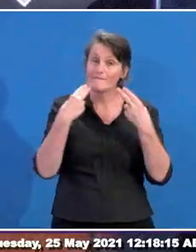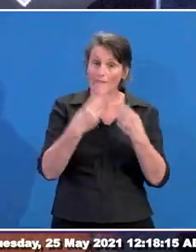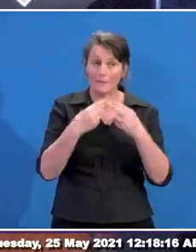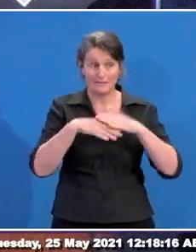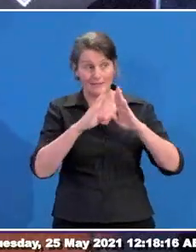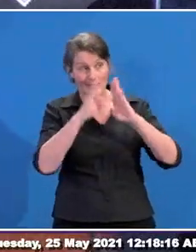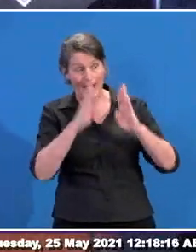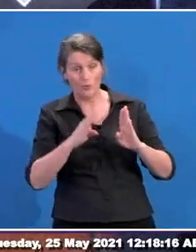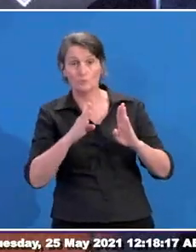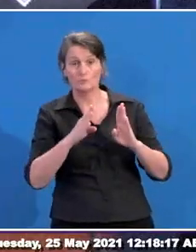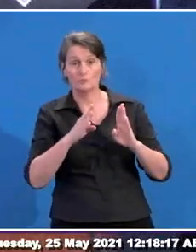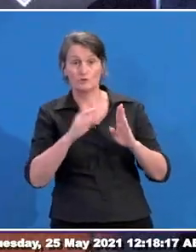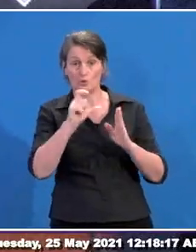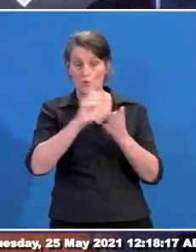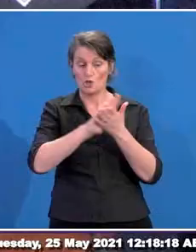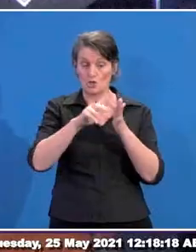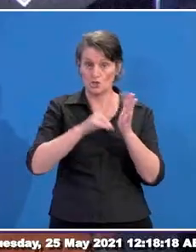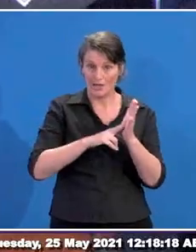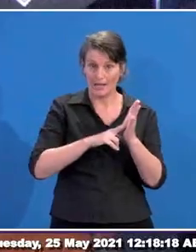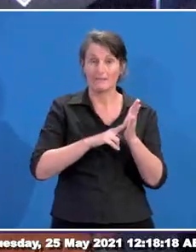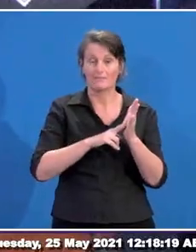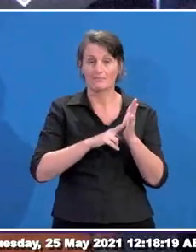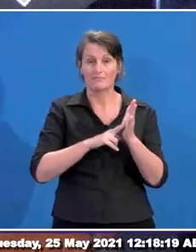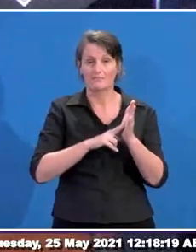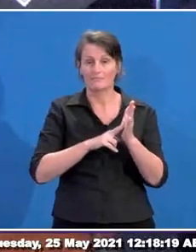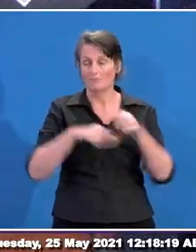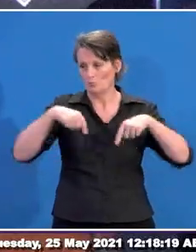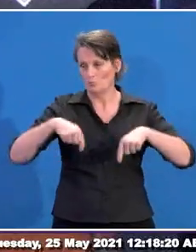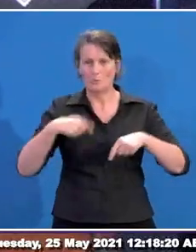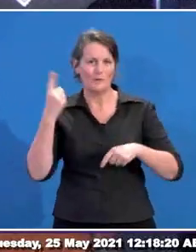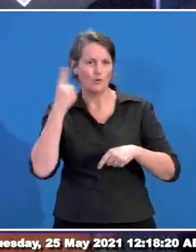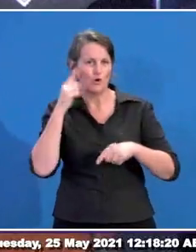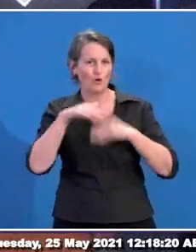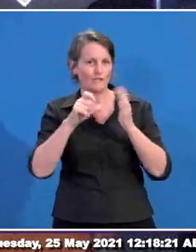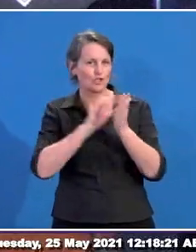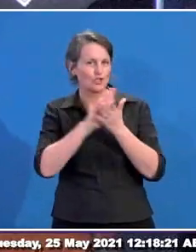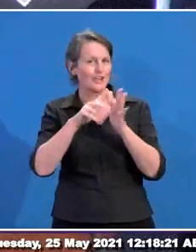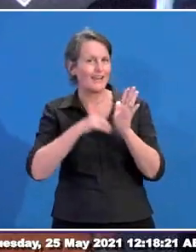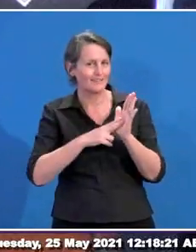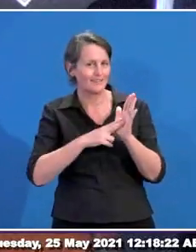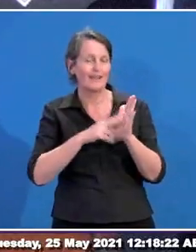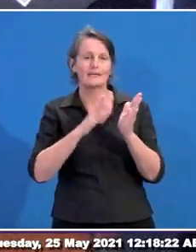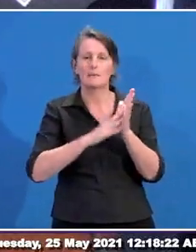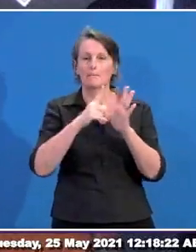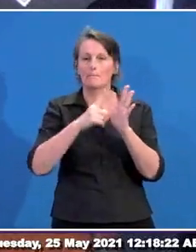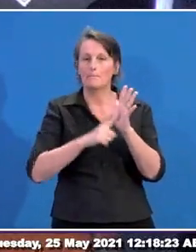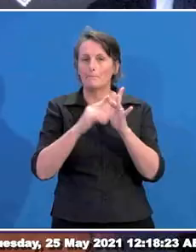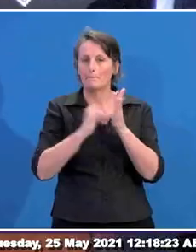and that includes Chen, who the Royal Commission has heard about, and Melissa, who the Royal Commission has heard about over the last day.